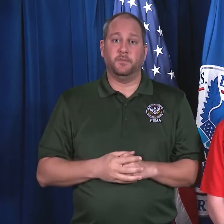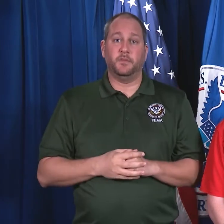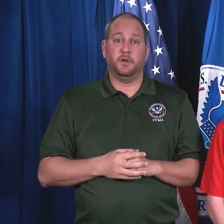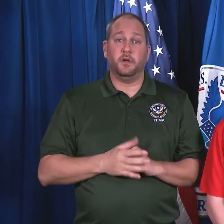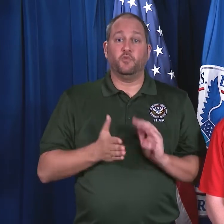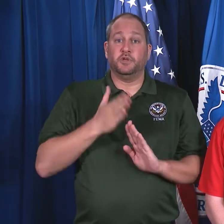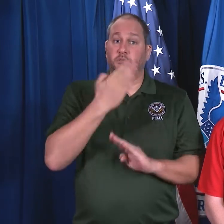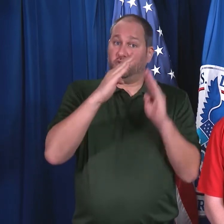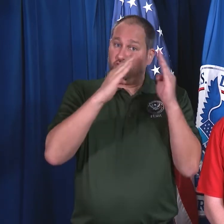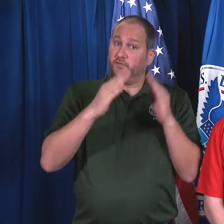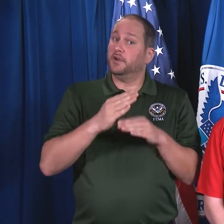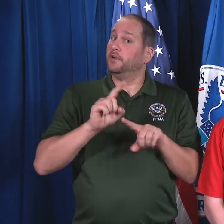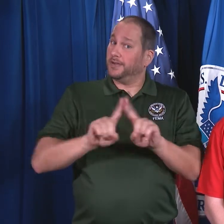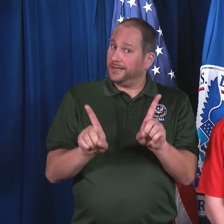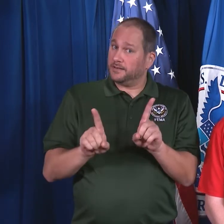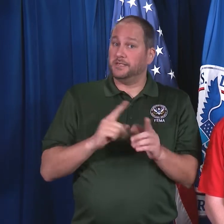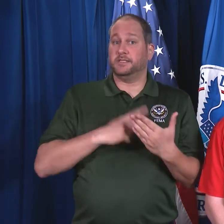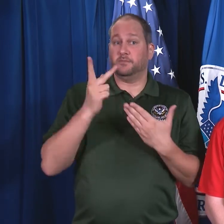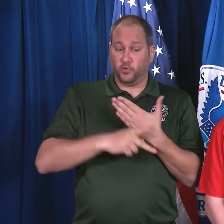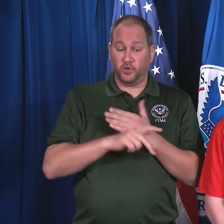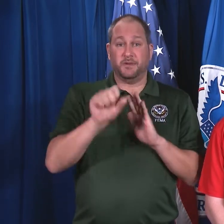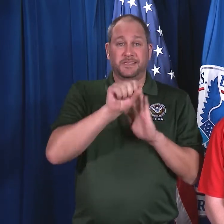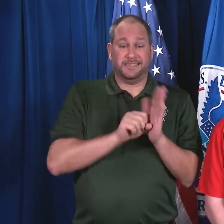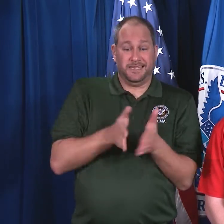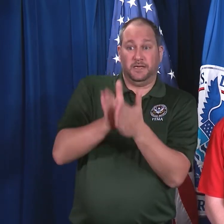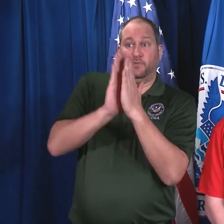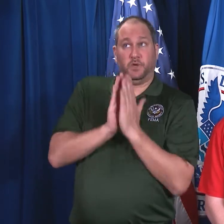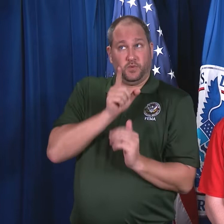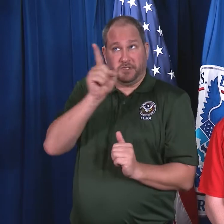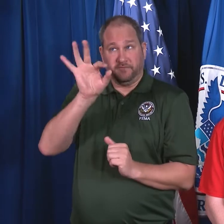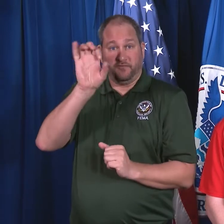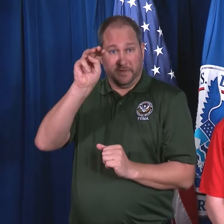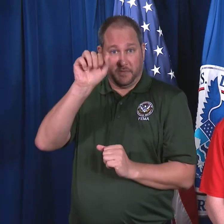Operation Blue Roof, on the other hand, is a program that state requests from FEMA,